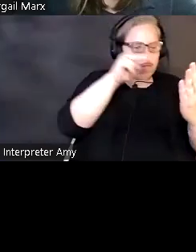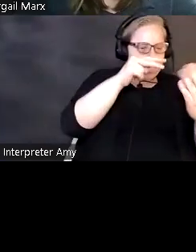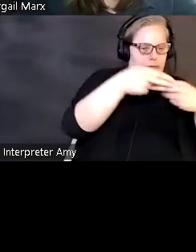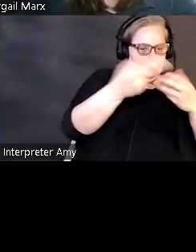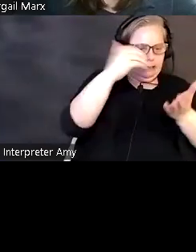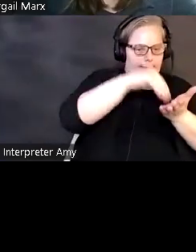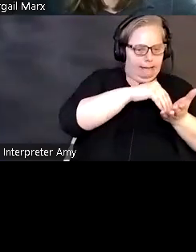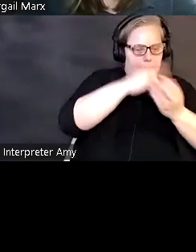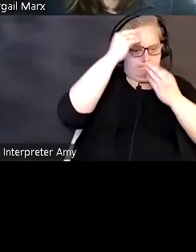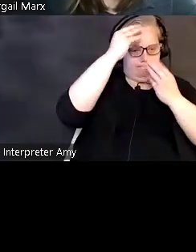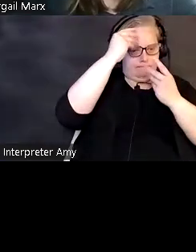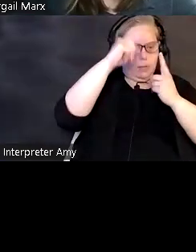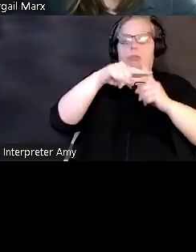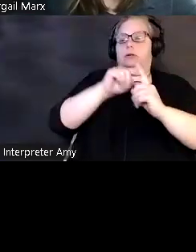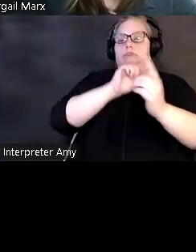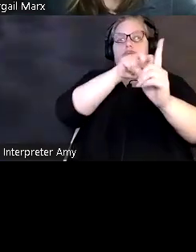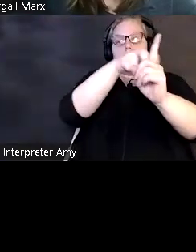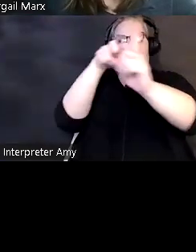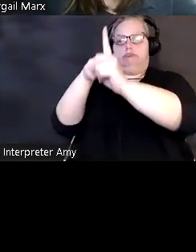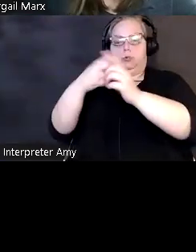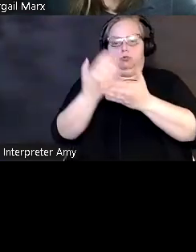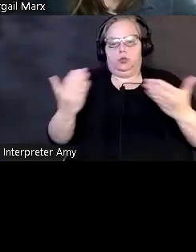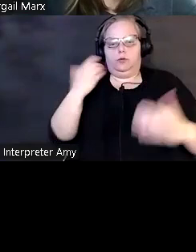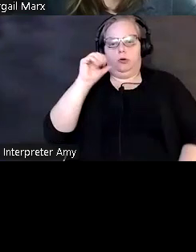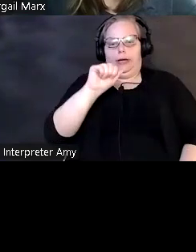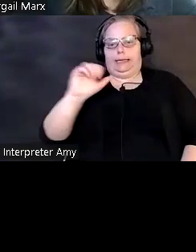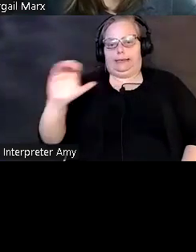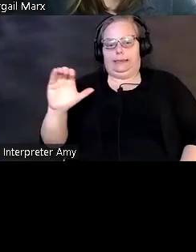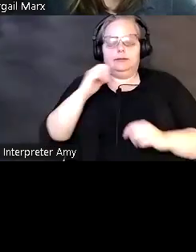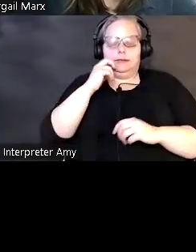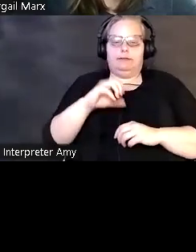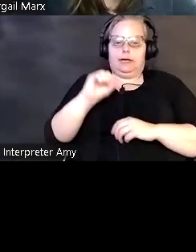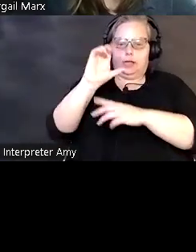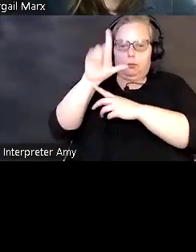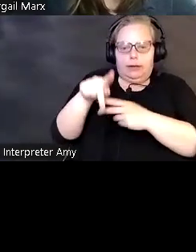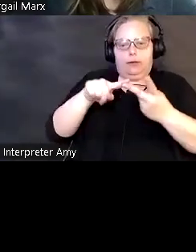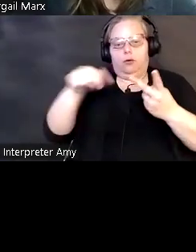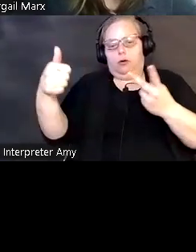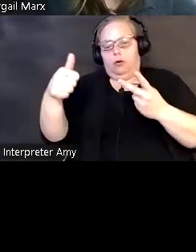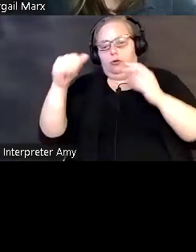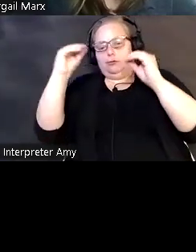out to your resources for AAC, whether it's the speech language pathologists or other educators.